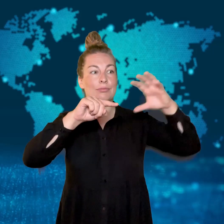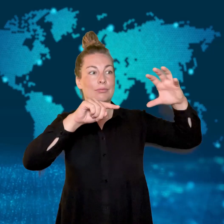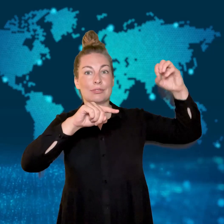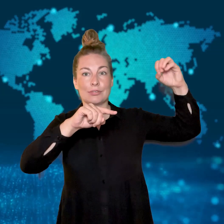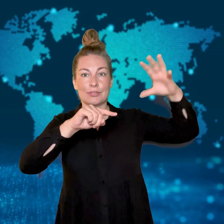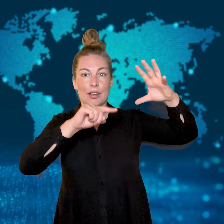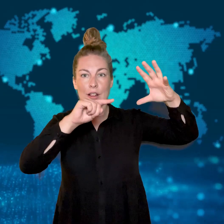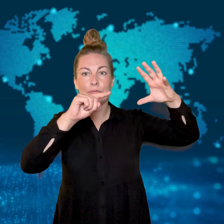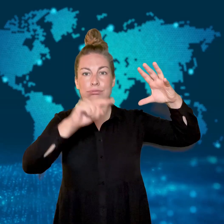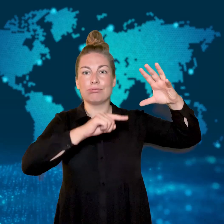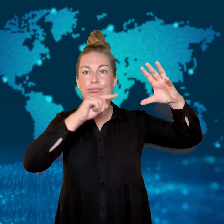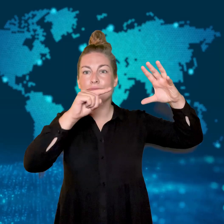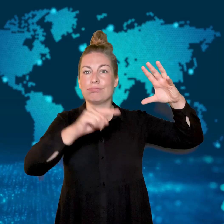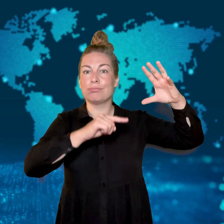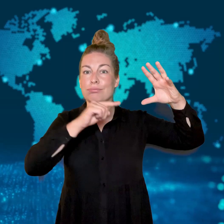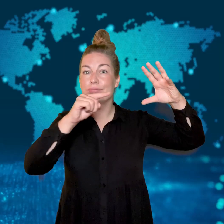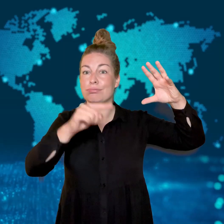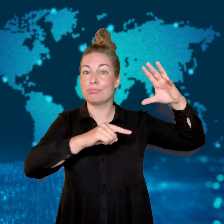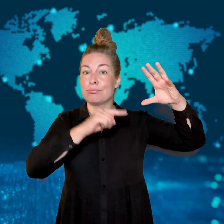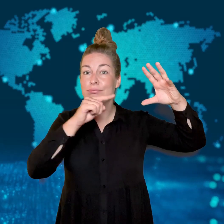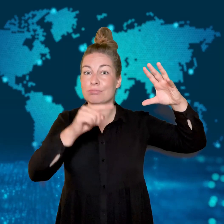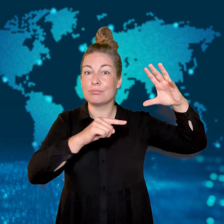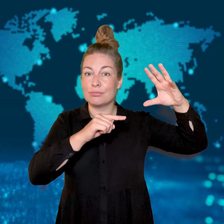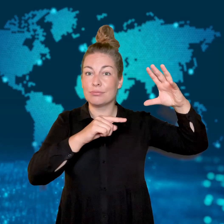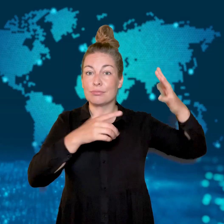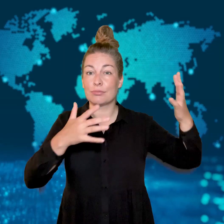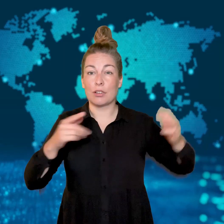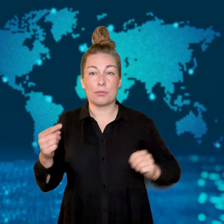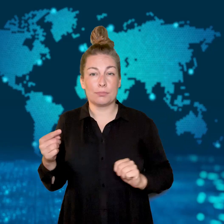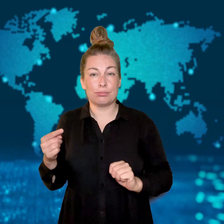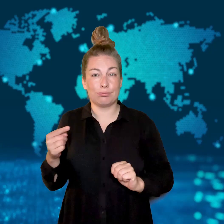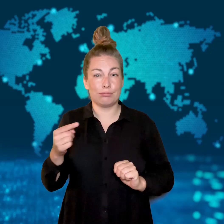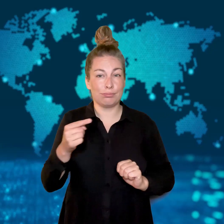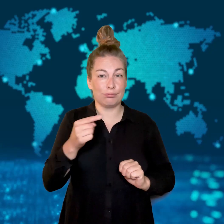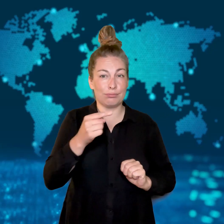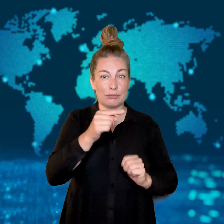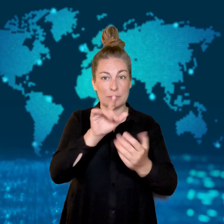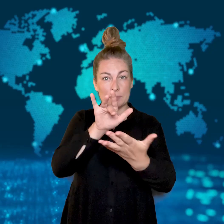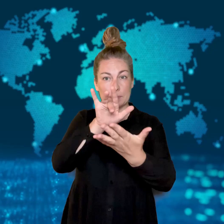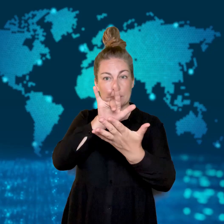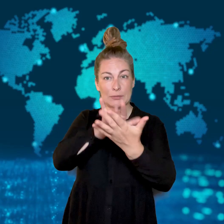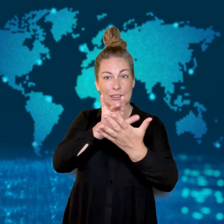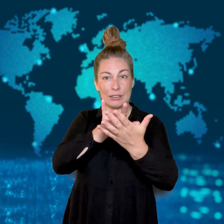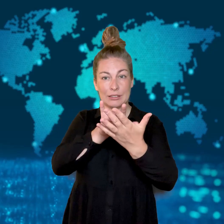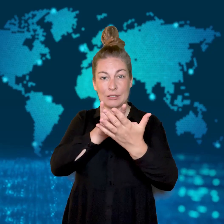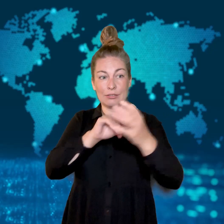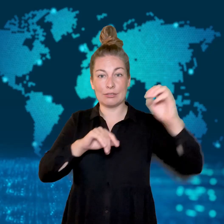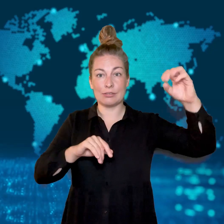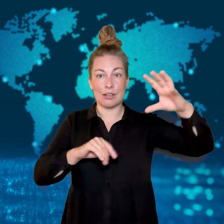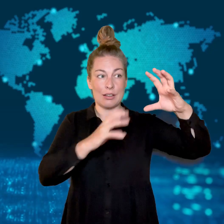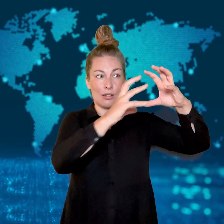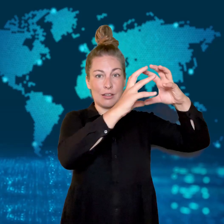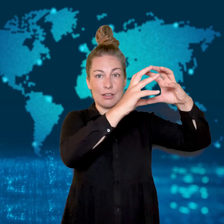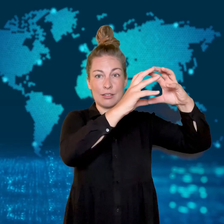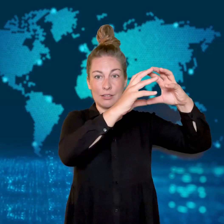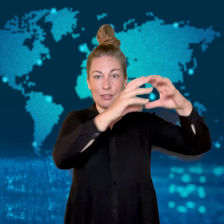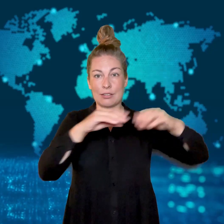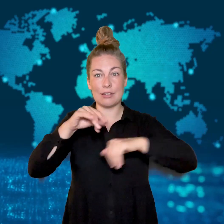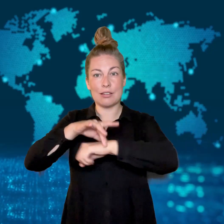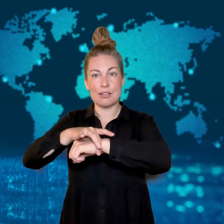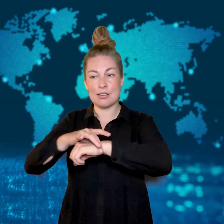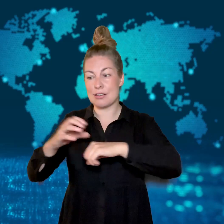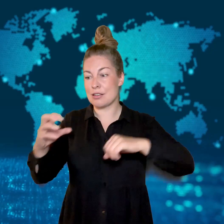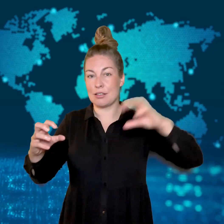When it reaches that orbit, it will be between the sun and Earth